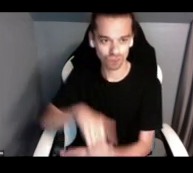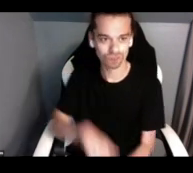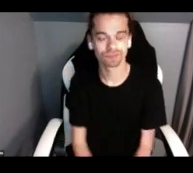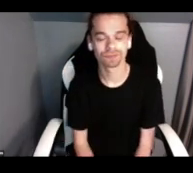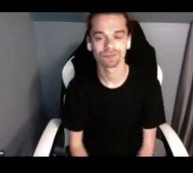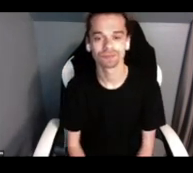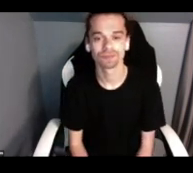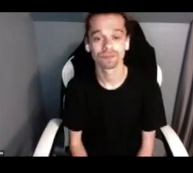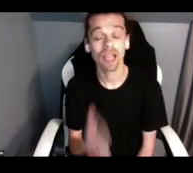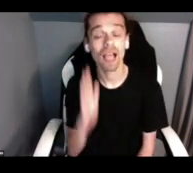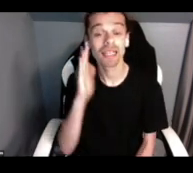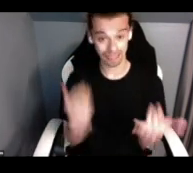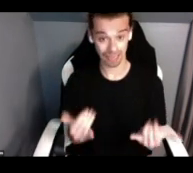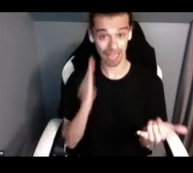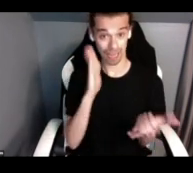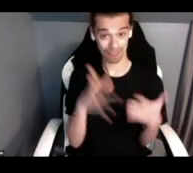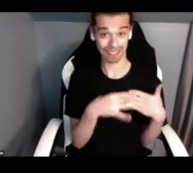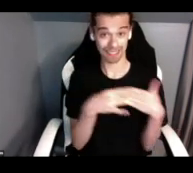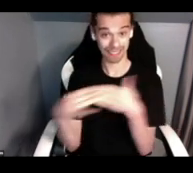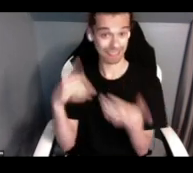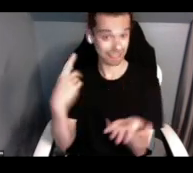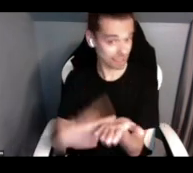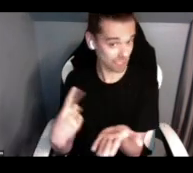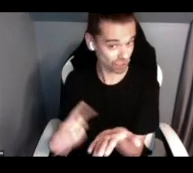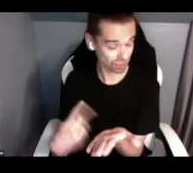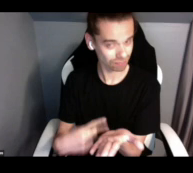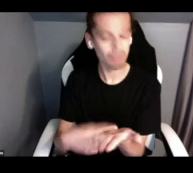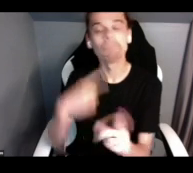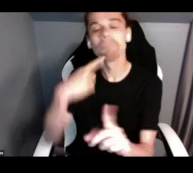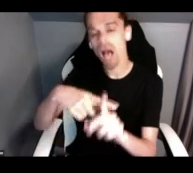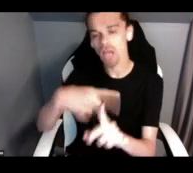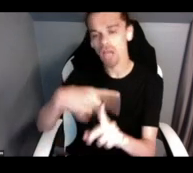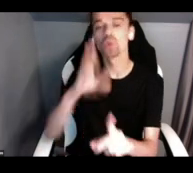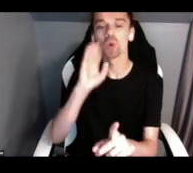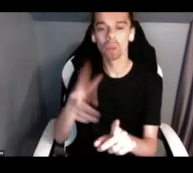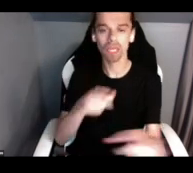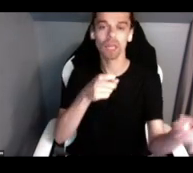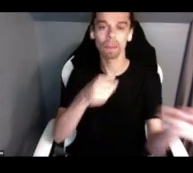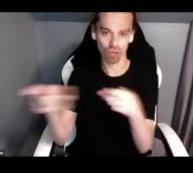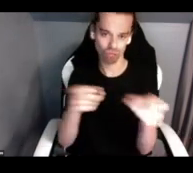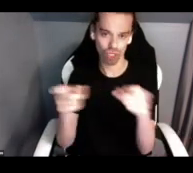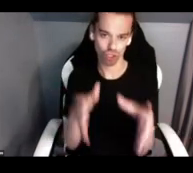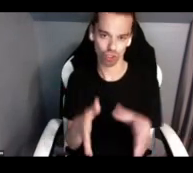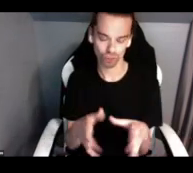our discussion and serving as your moderator. I'd like to give Teresa,